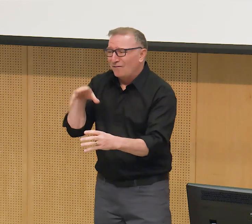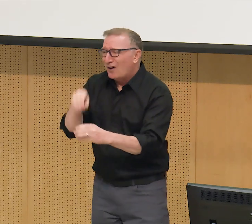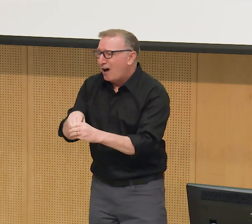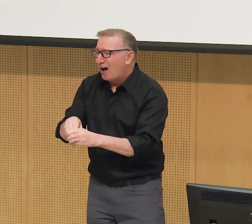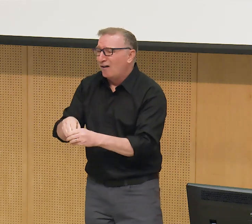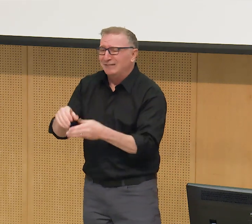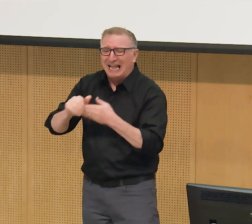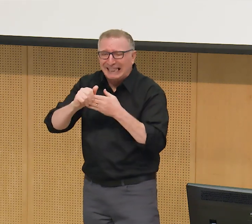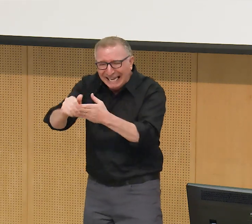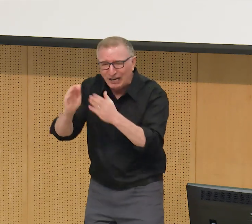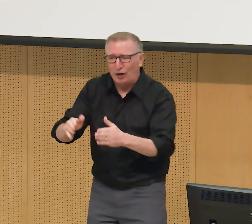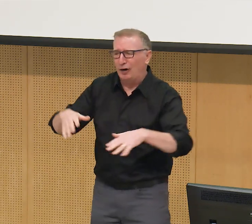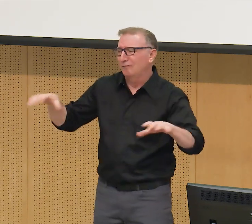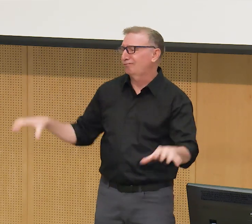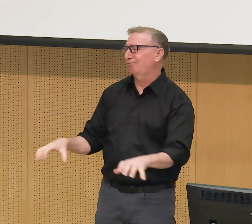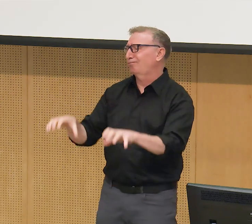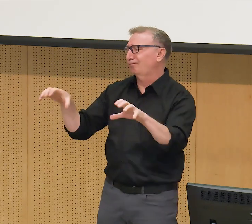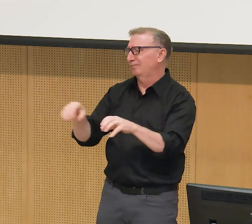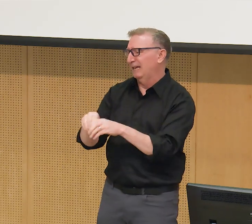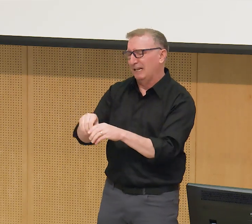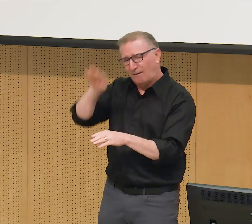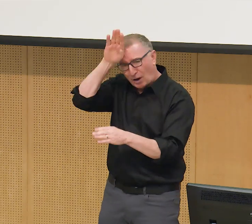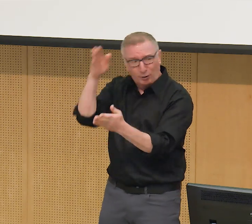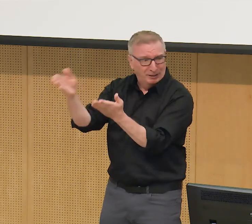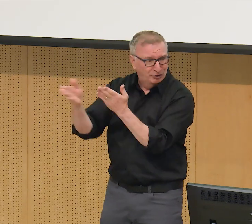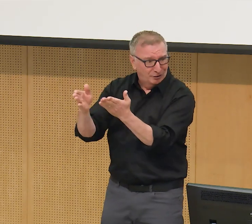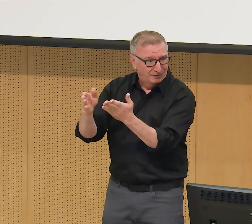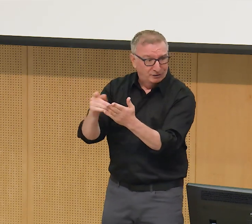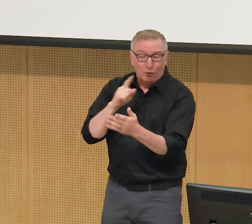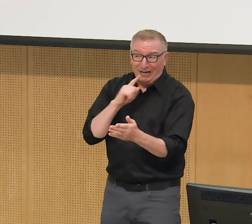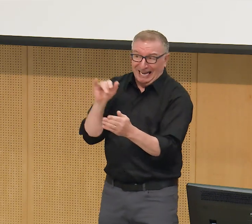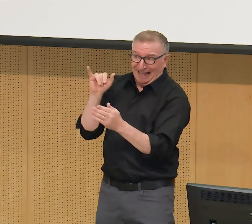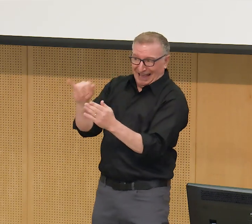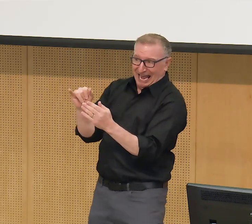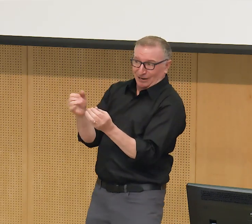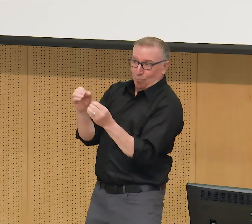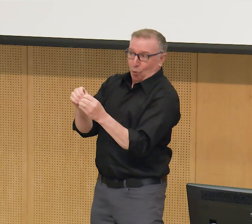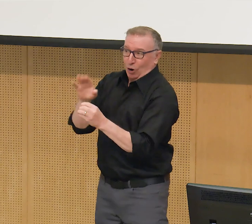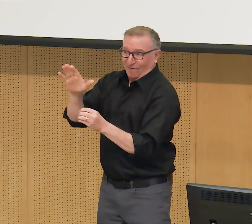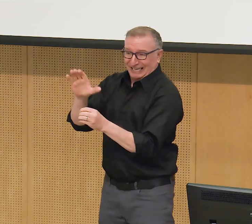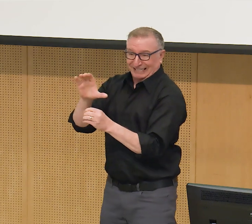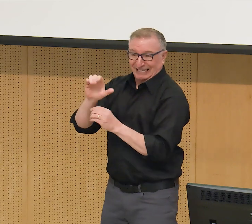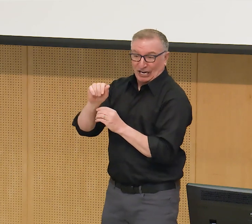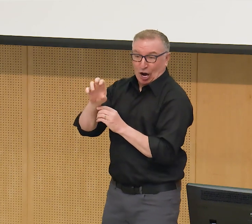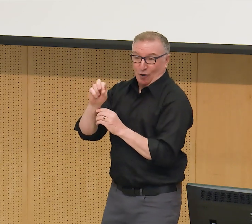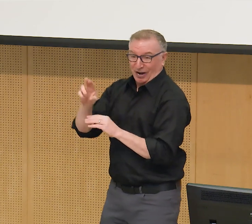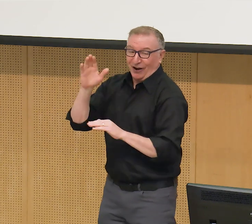and he was very involved as a leader and someone who did a lot of stuff in that community.